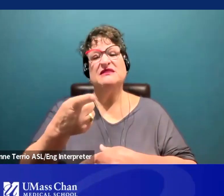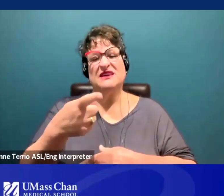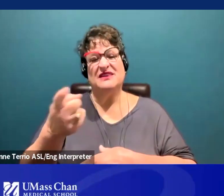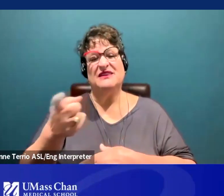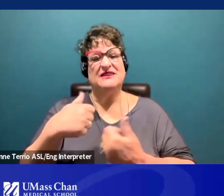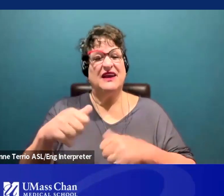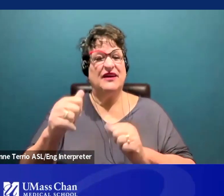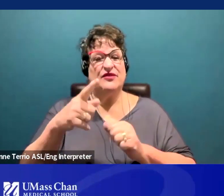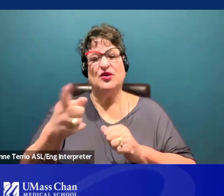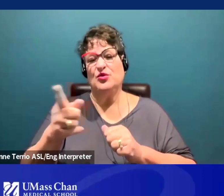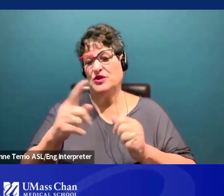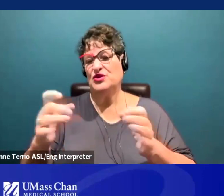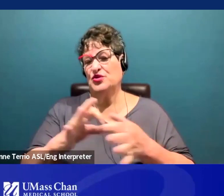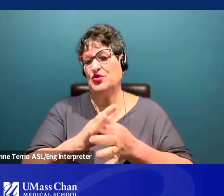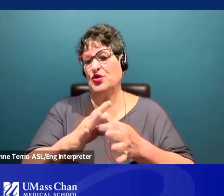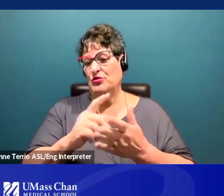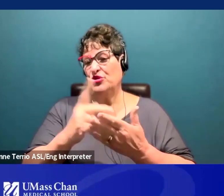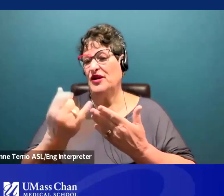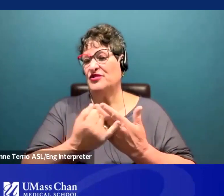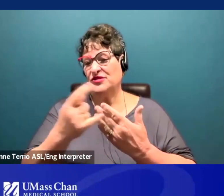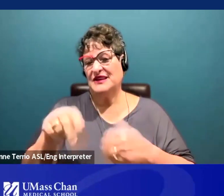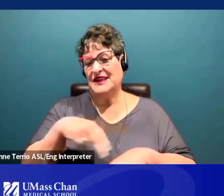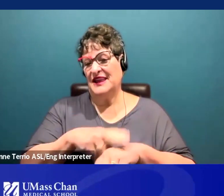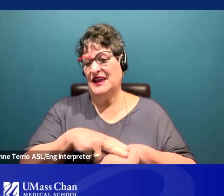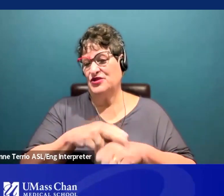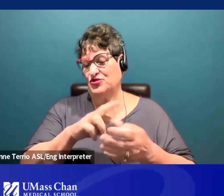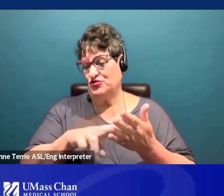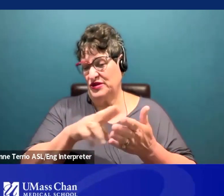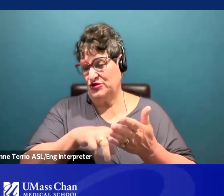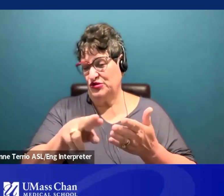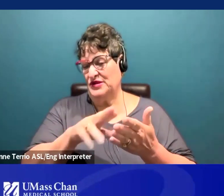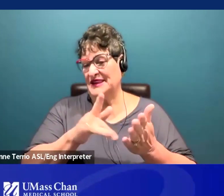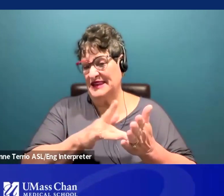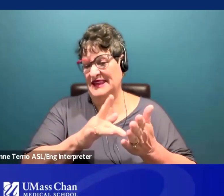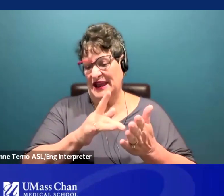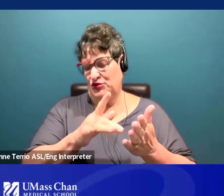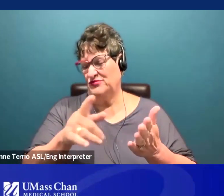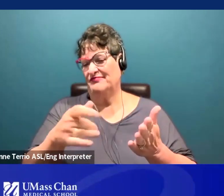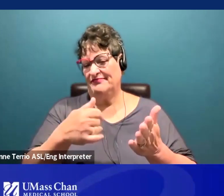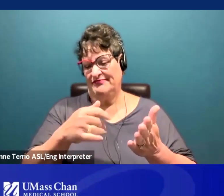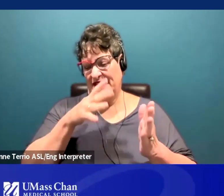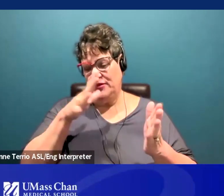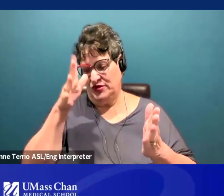the National Research Center for Parents with Disabilities and the Disability Rights Education and Defense Fund.